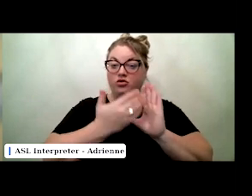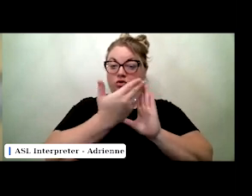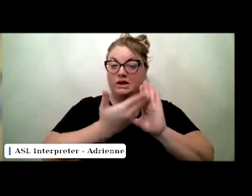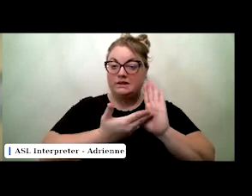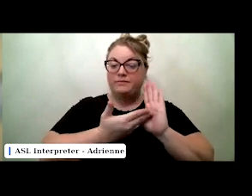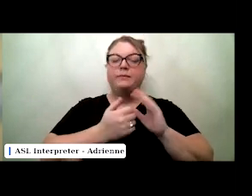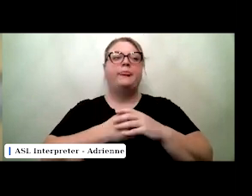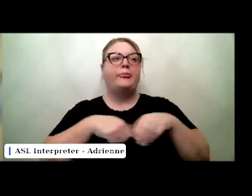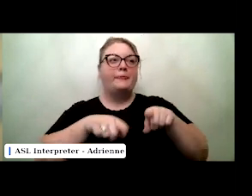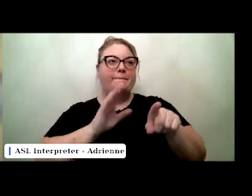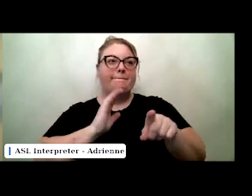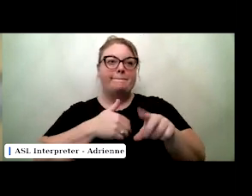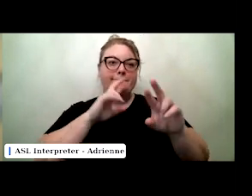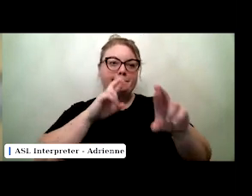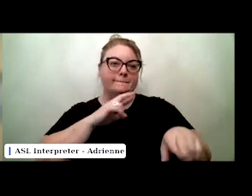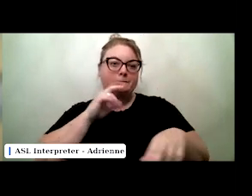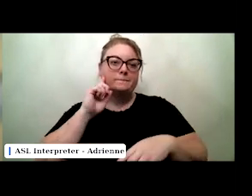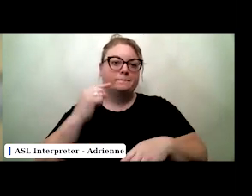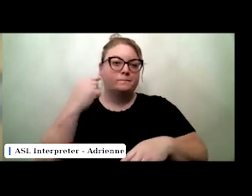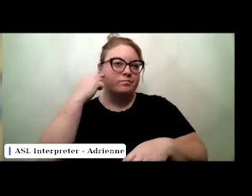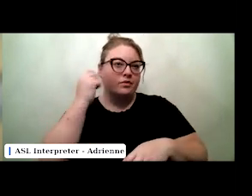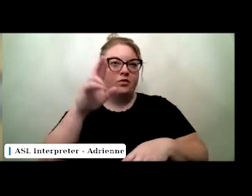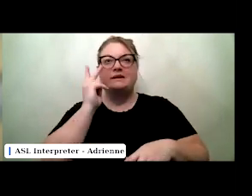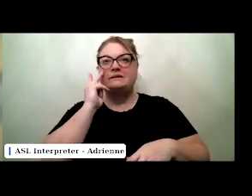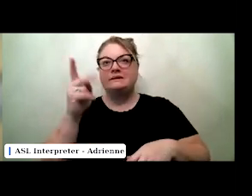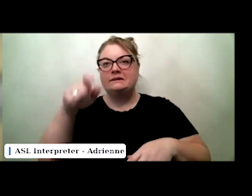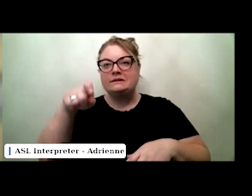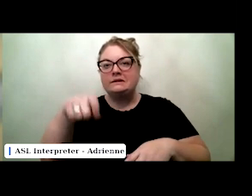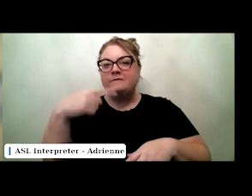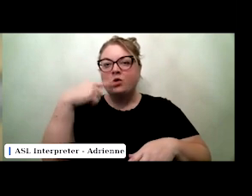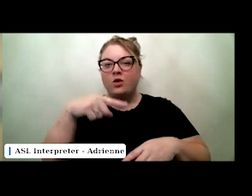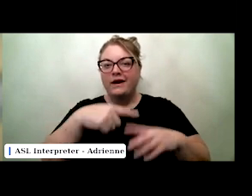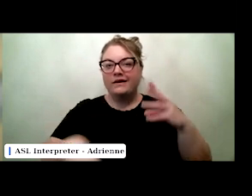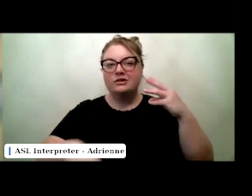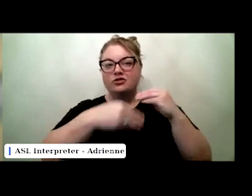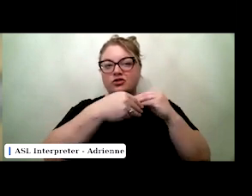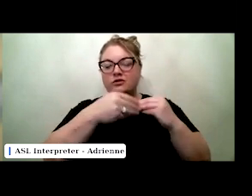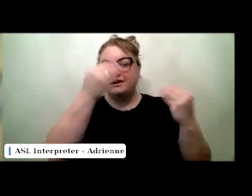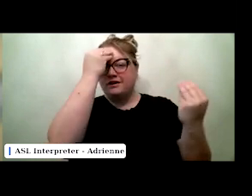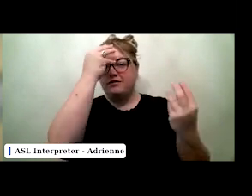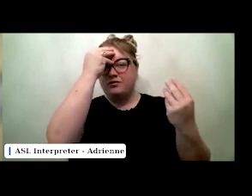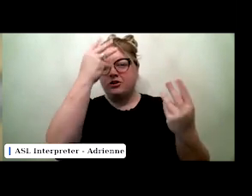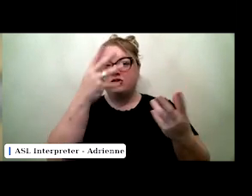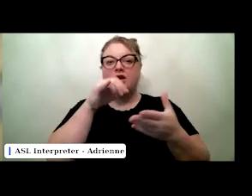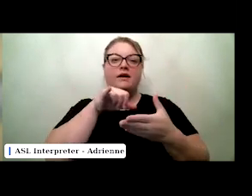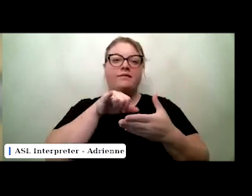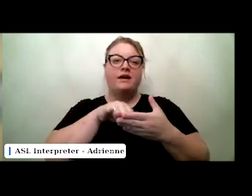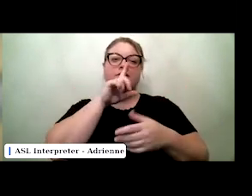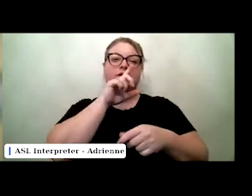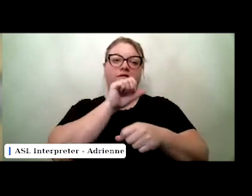Throughout our report you'll hear, see the need for additional information. And this is definitely an area which.